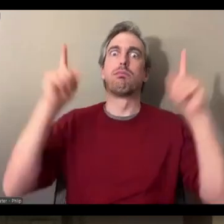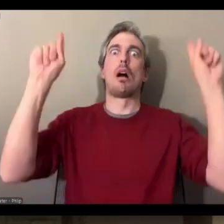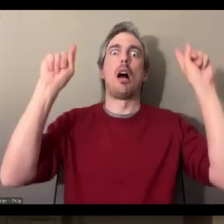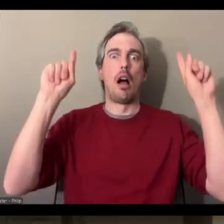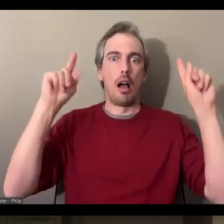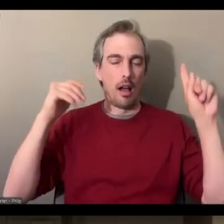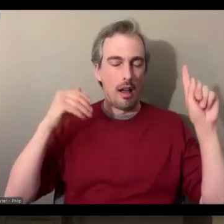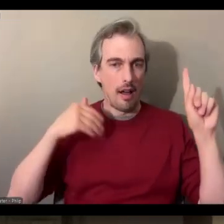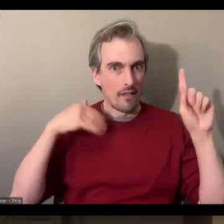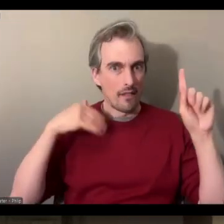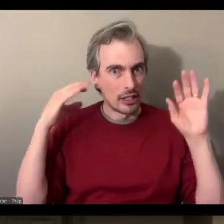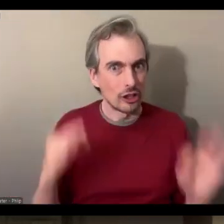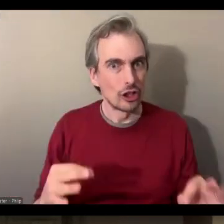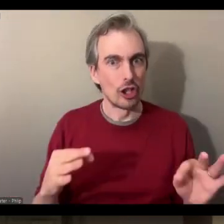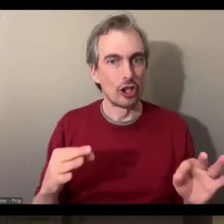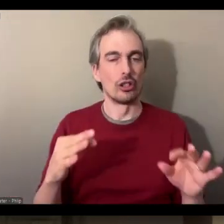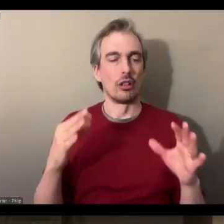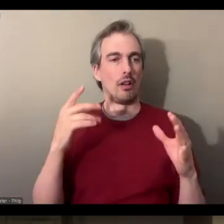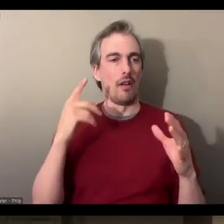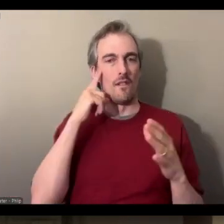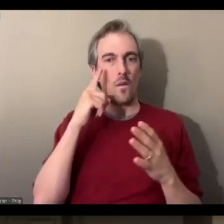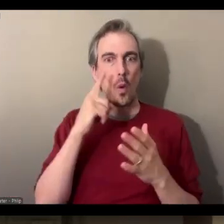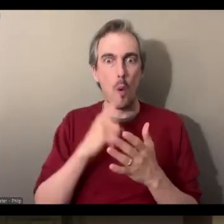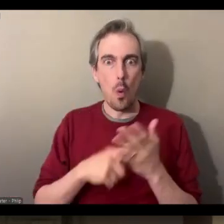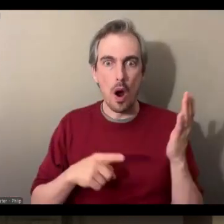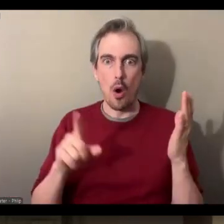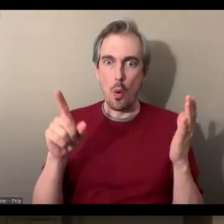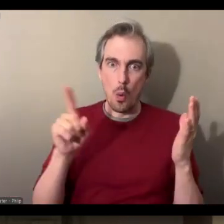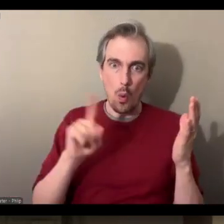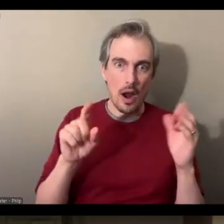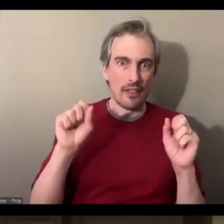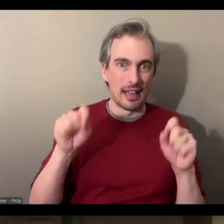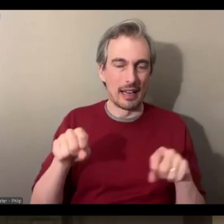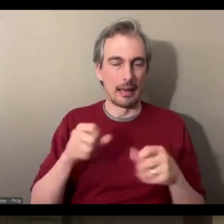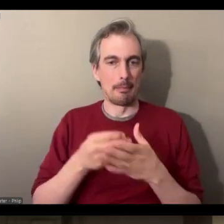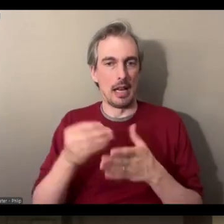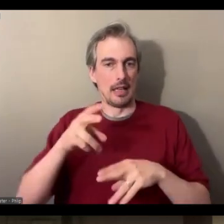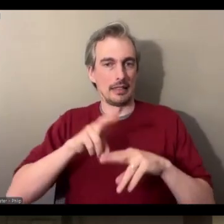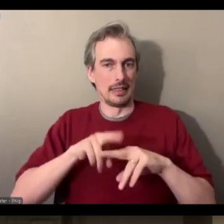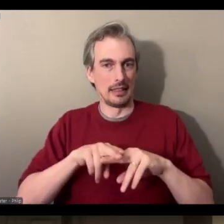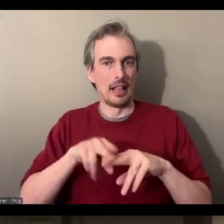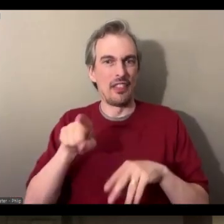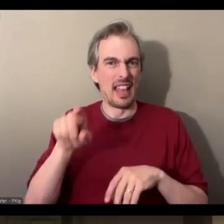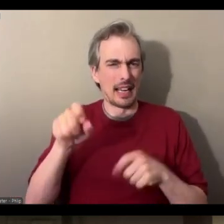They know what they can handle. And this is going to be the theme of what we heard. We just... We